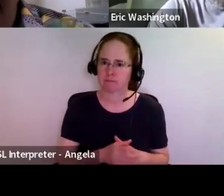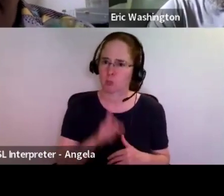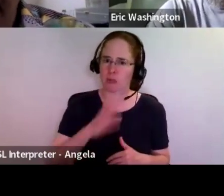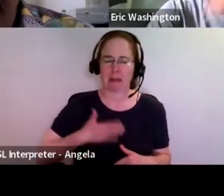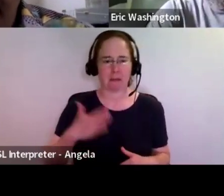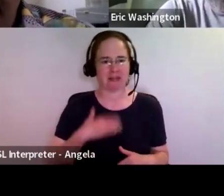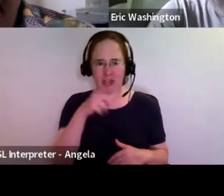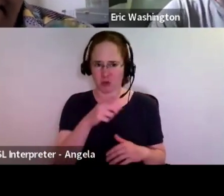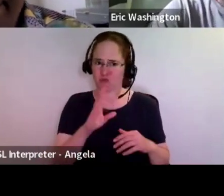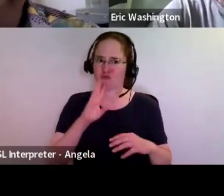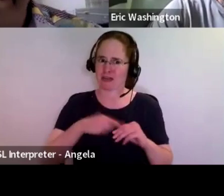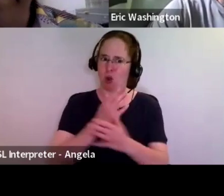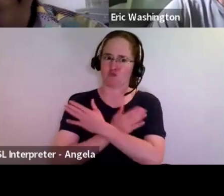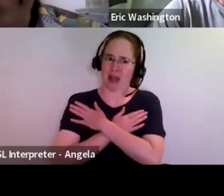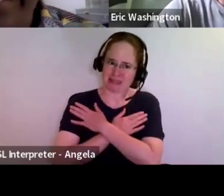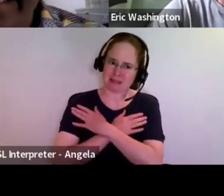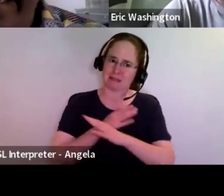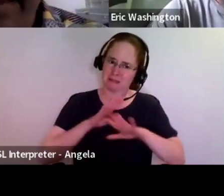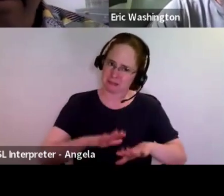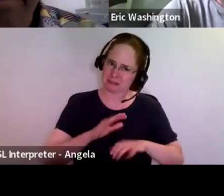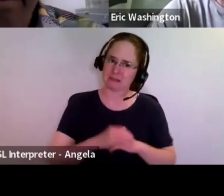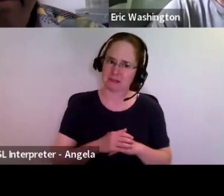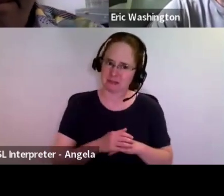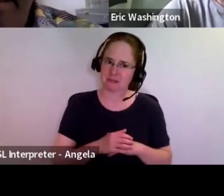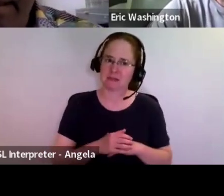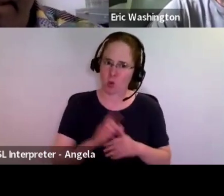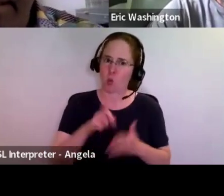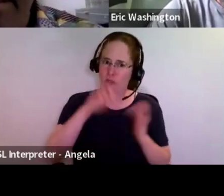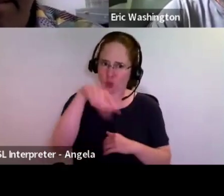brought up rest and and how it works, in conjunction with